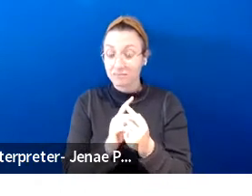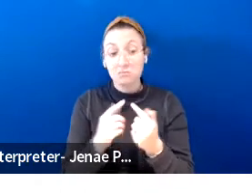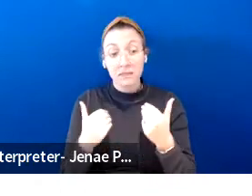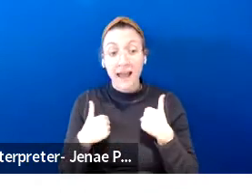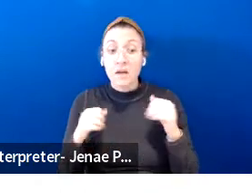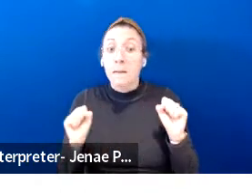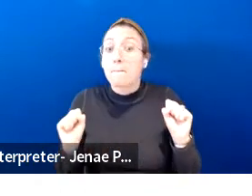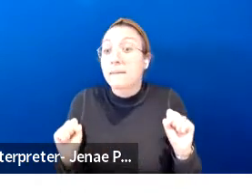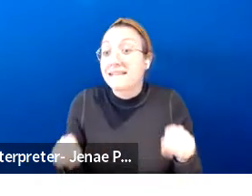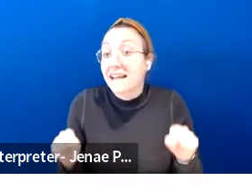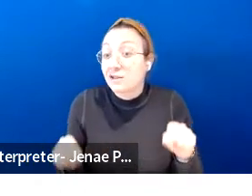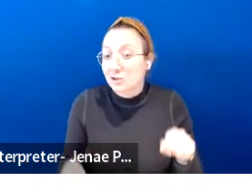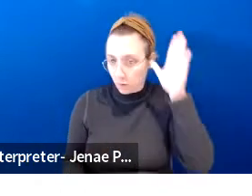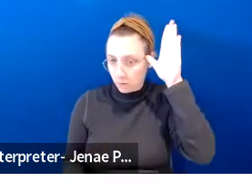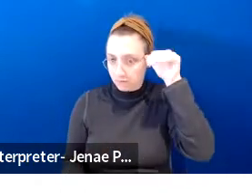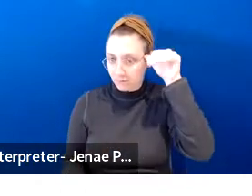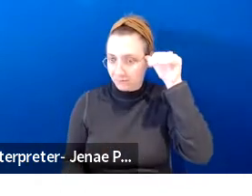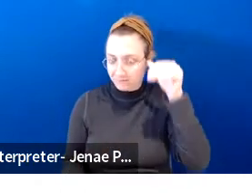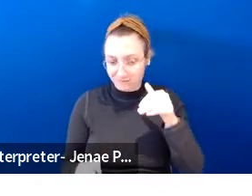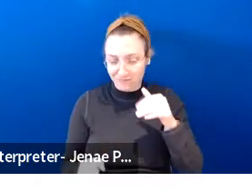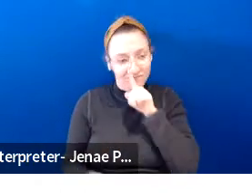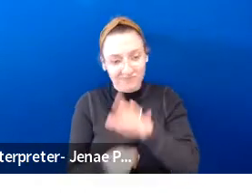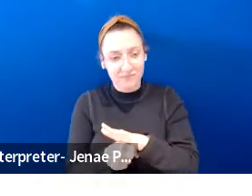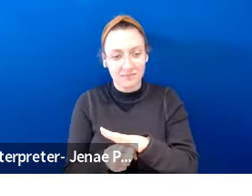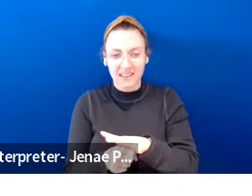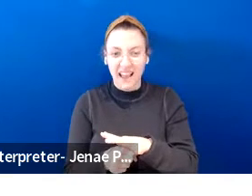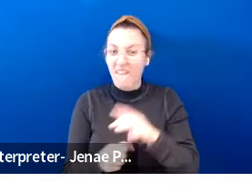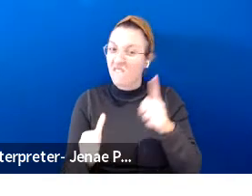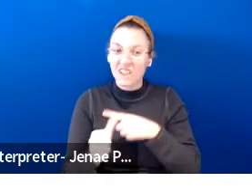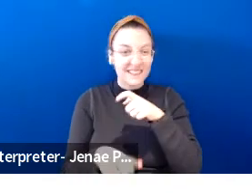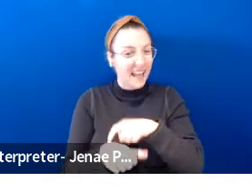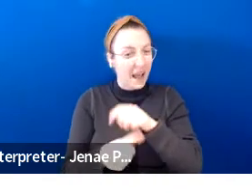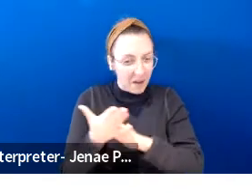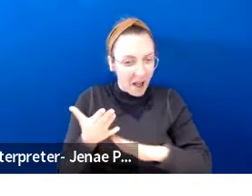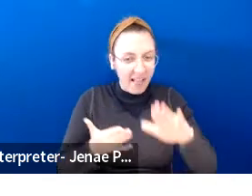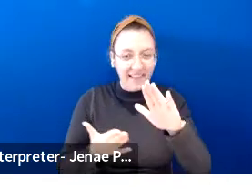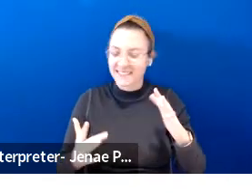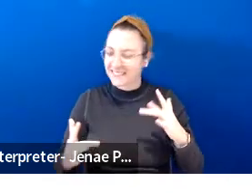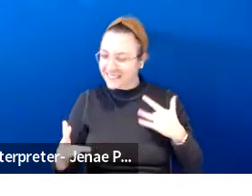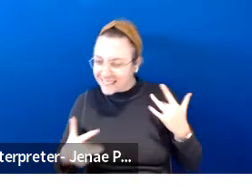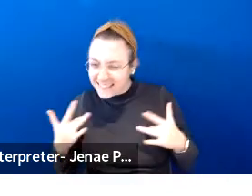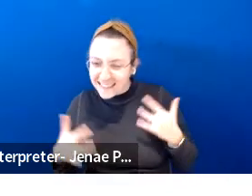especially if they're in college for the first time. They're really excited and they're they're demonstrating not in class.